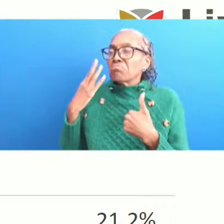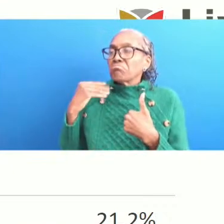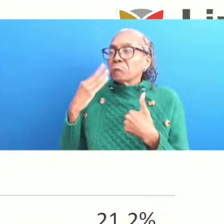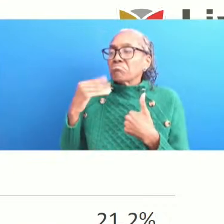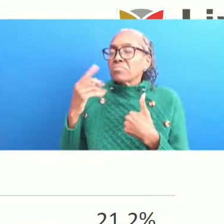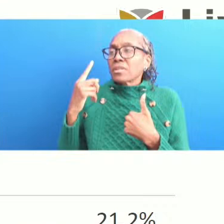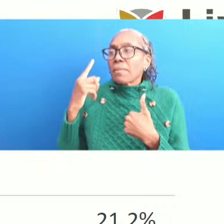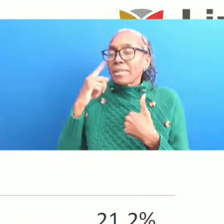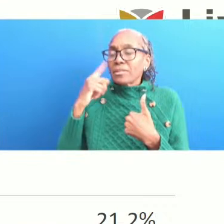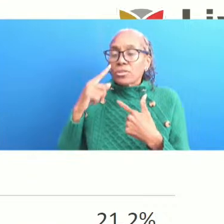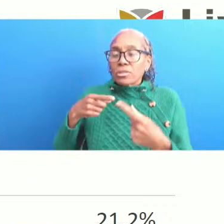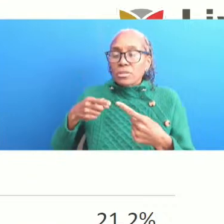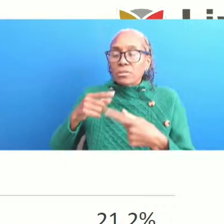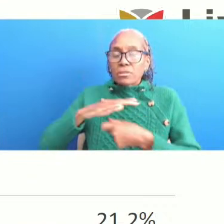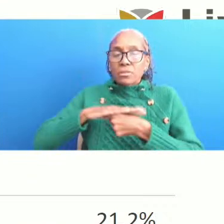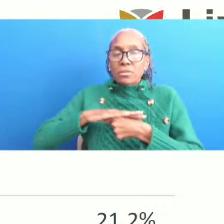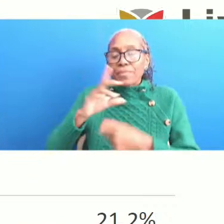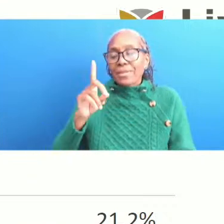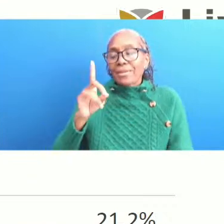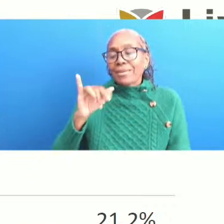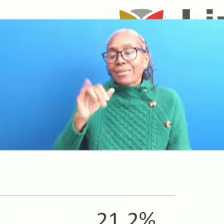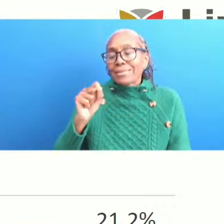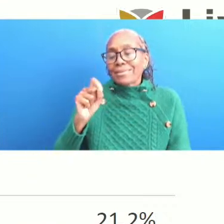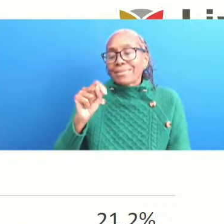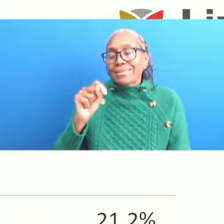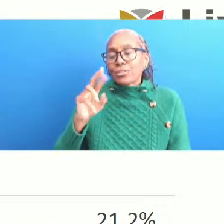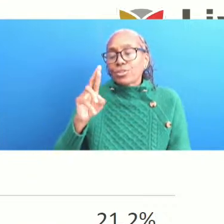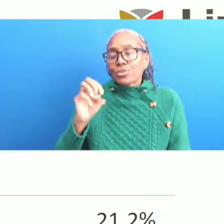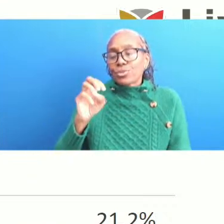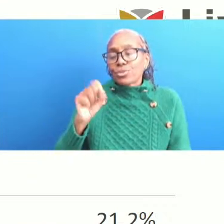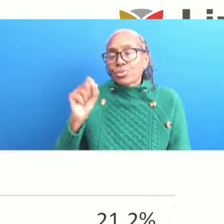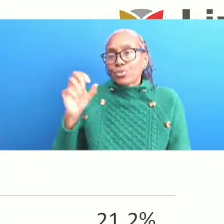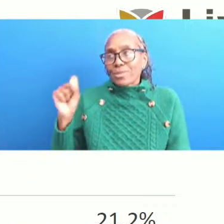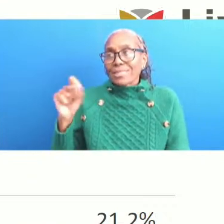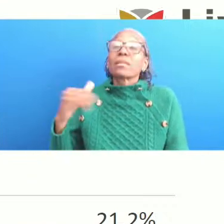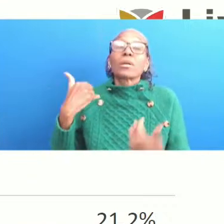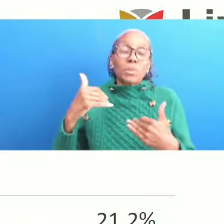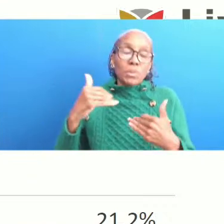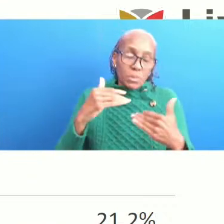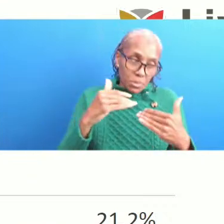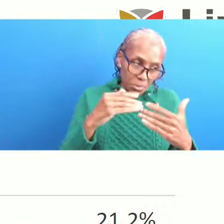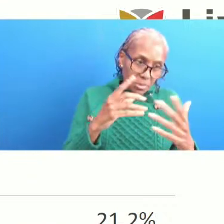THESE ARE, YOU KNOW, ADULTS WHO WHO ARE JUST SAYING I'M